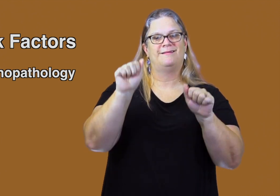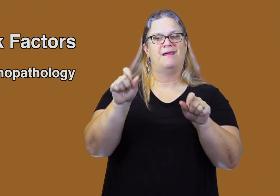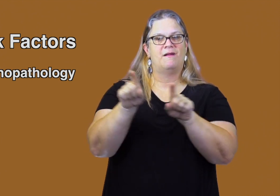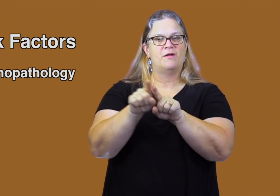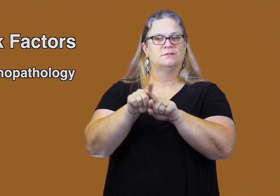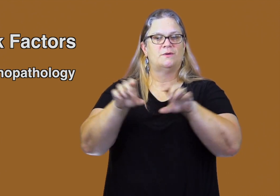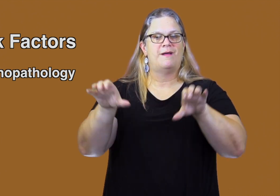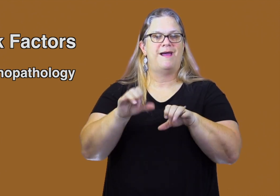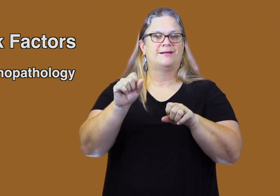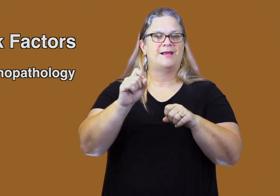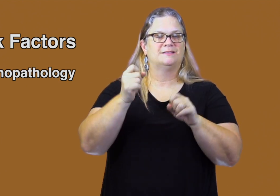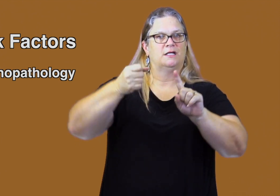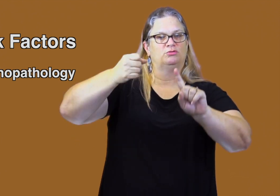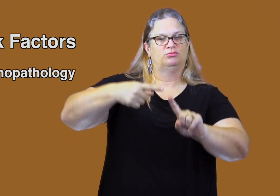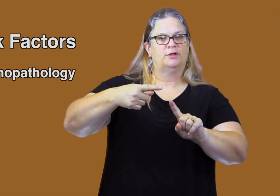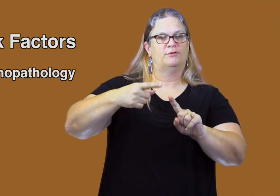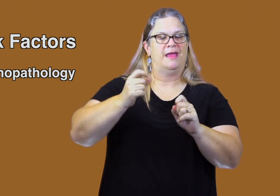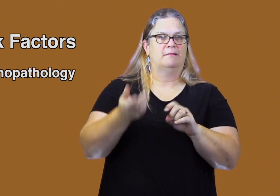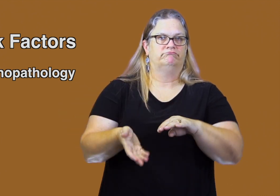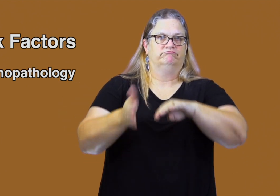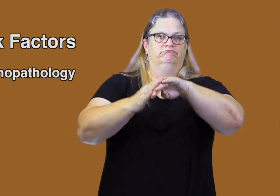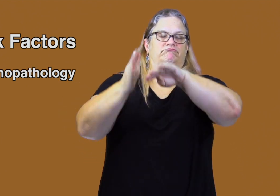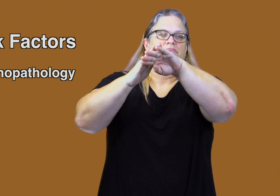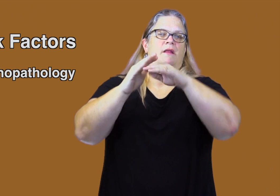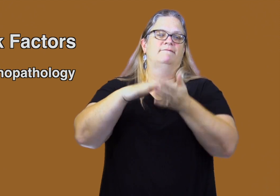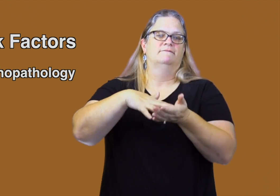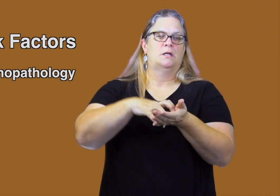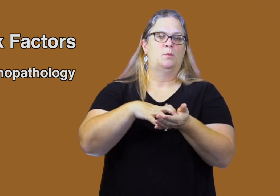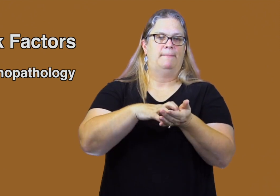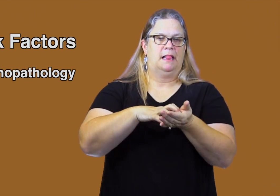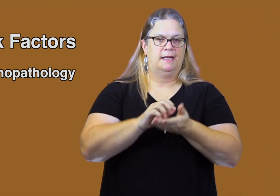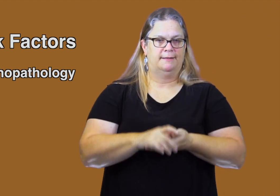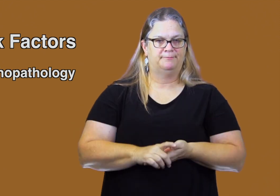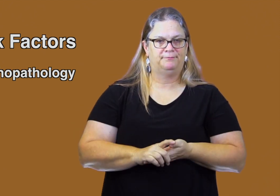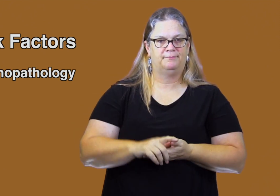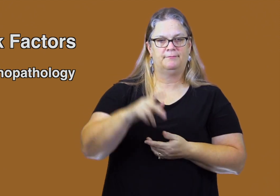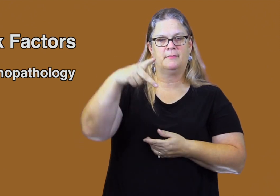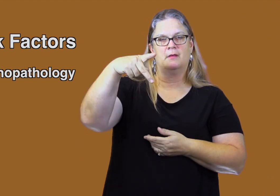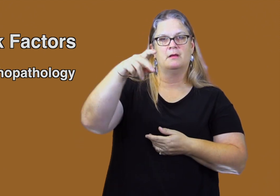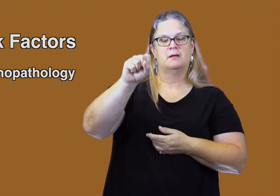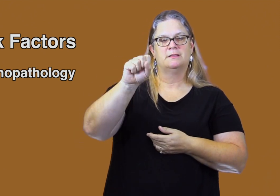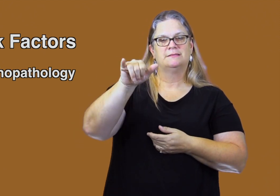Substance abuse can also act as a trigger and increases vulnerability.